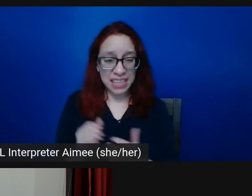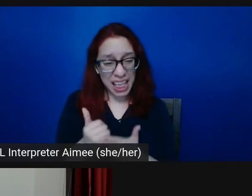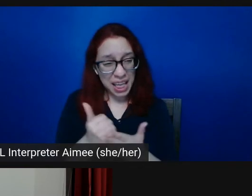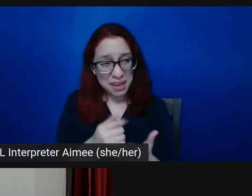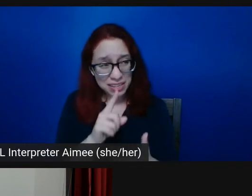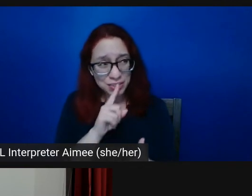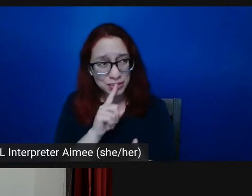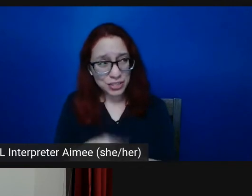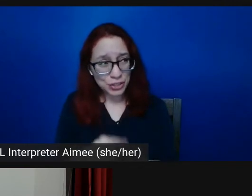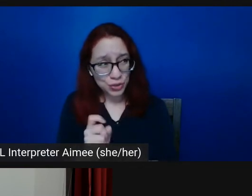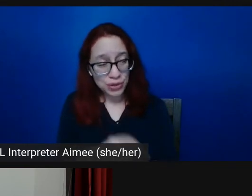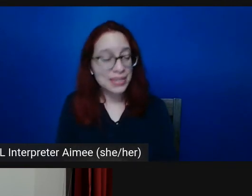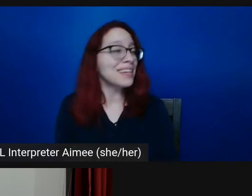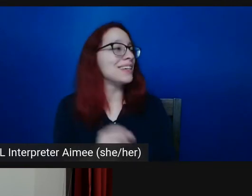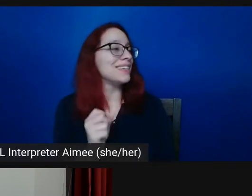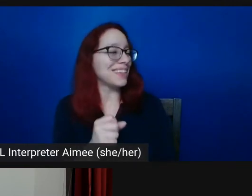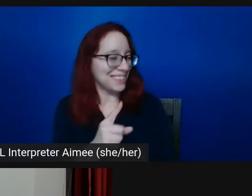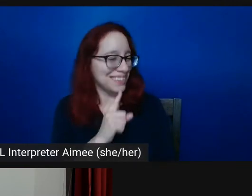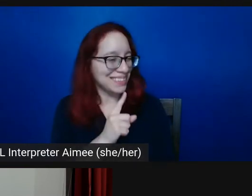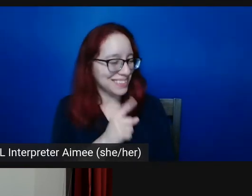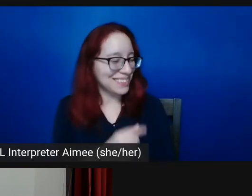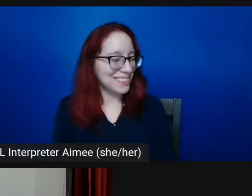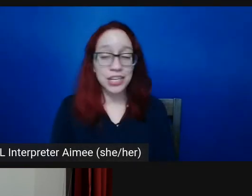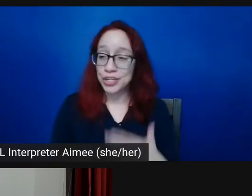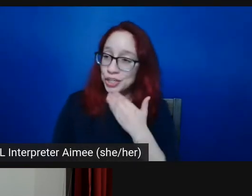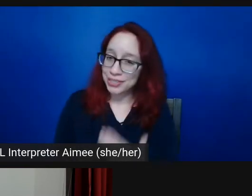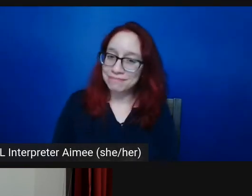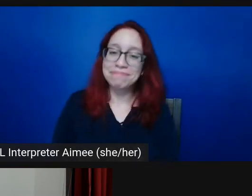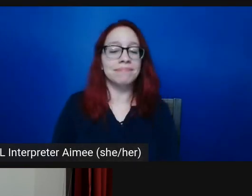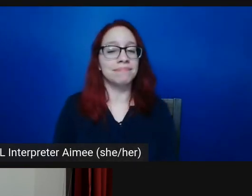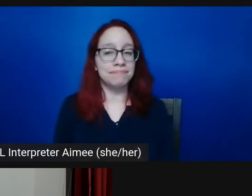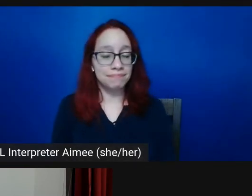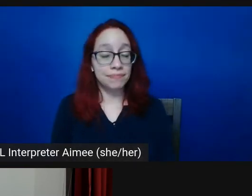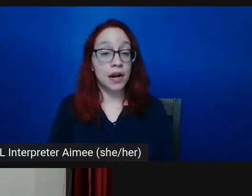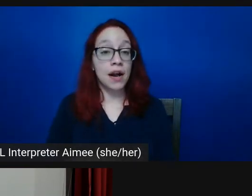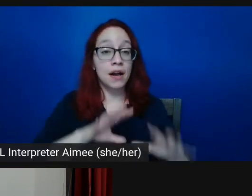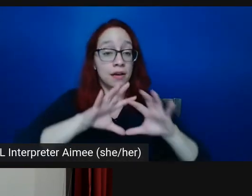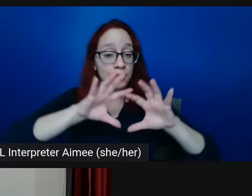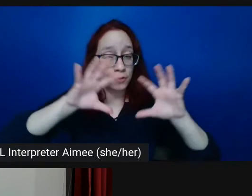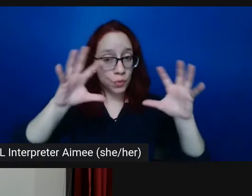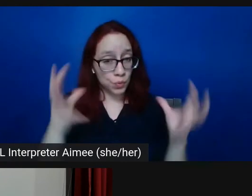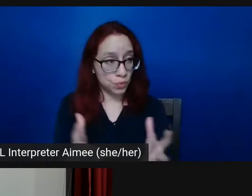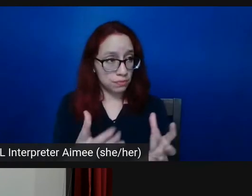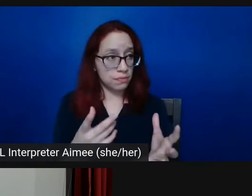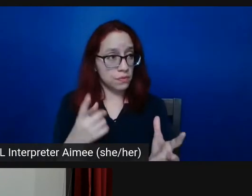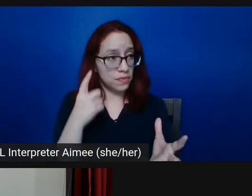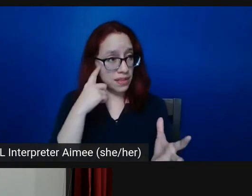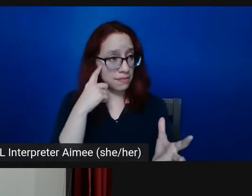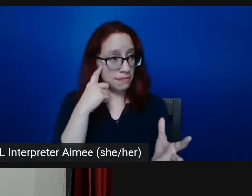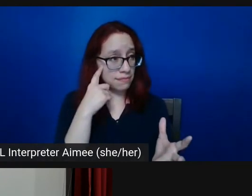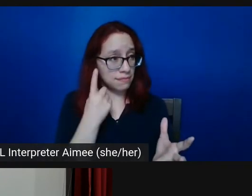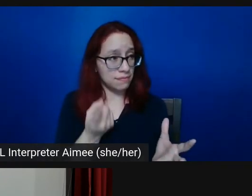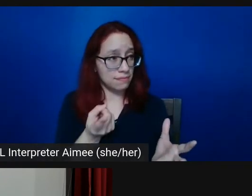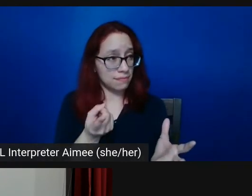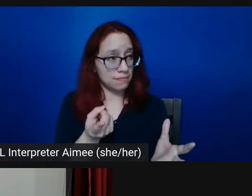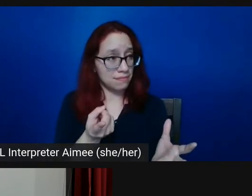Yes definitely. For sure. Good. Overall would you say you were pleasantly surprised